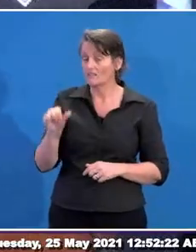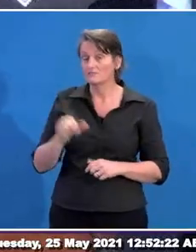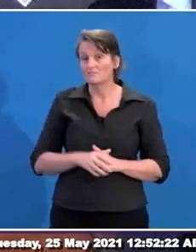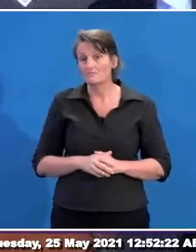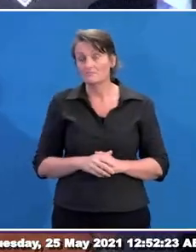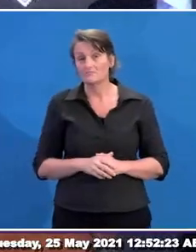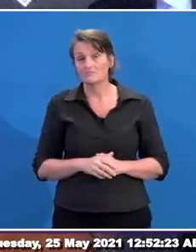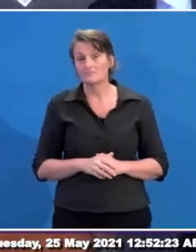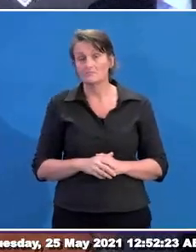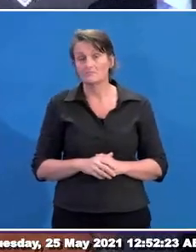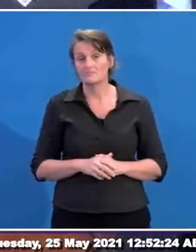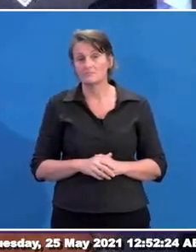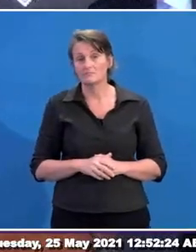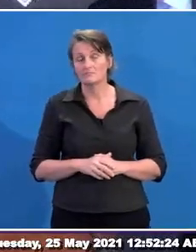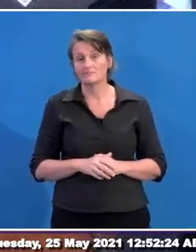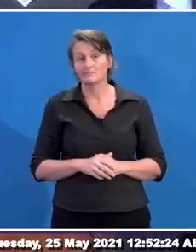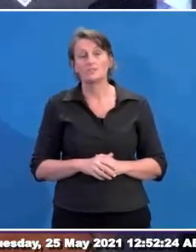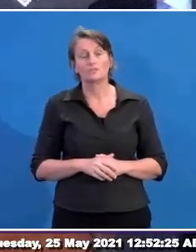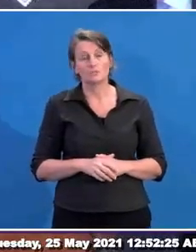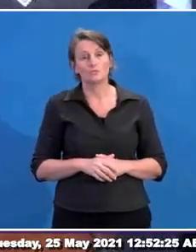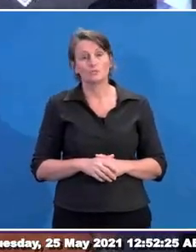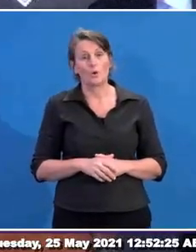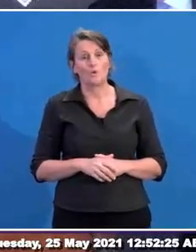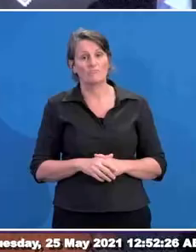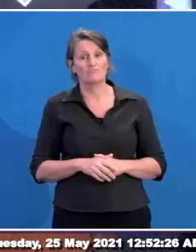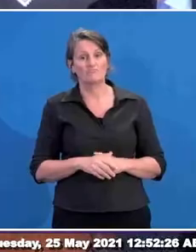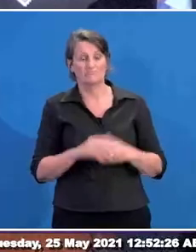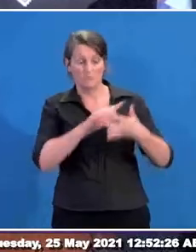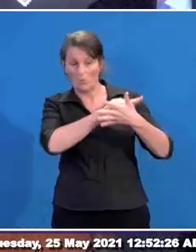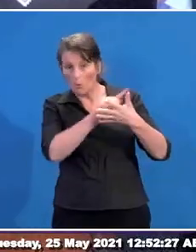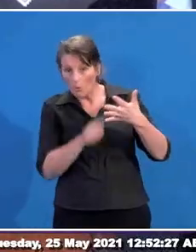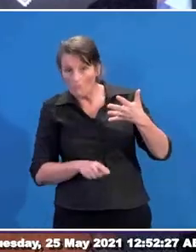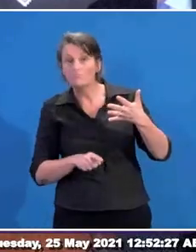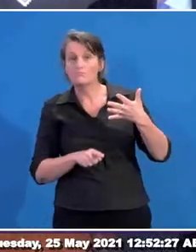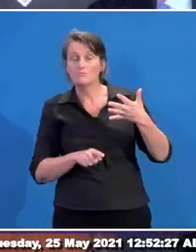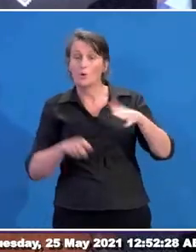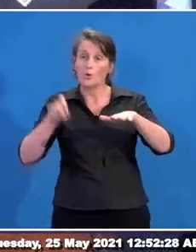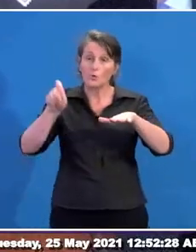Now, these are some of the charges that the judge dismissed the case against SP2. SOPHIA: Yes.